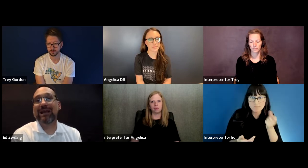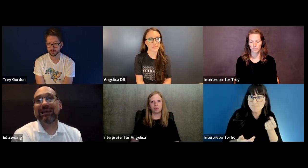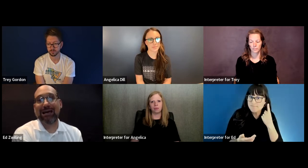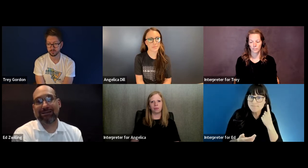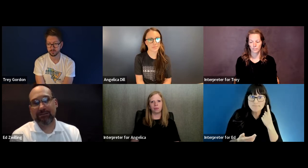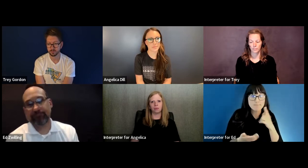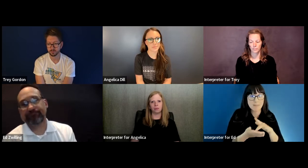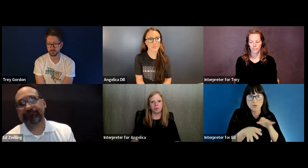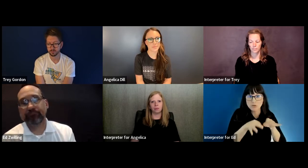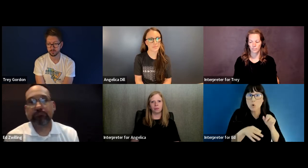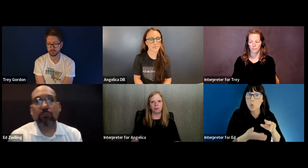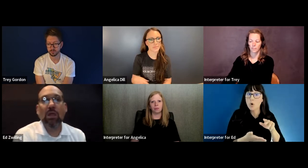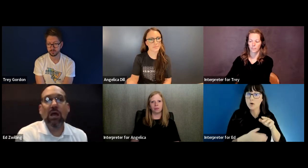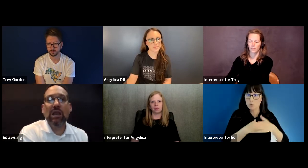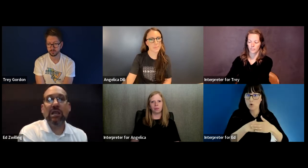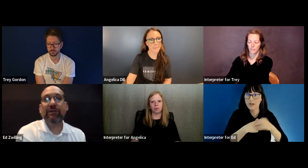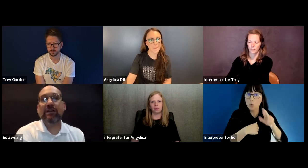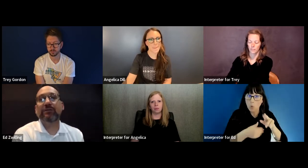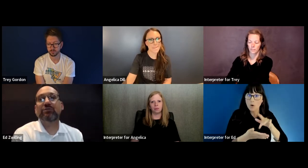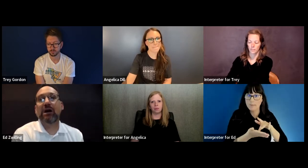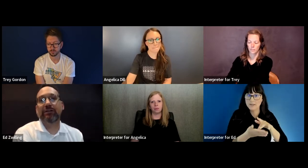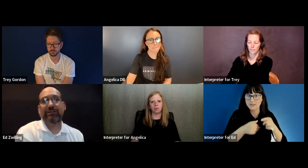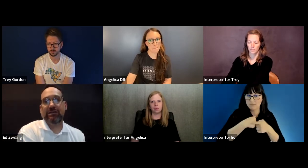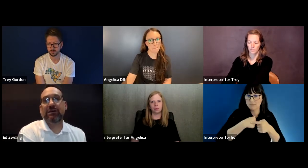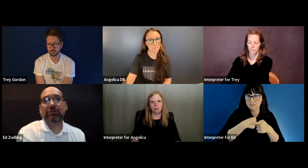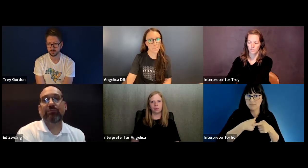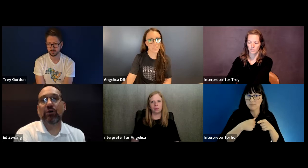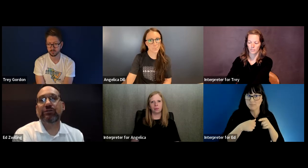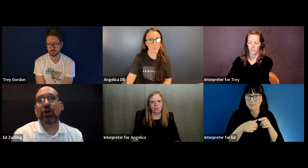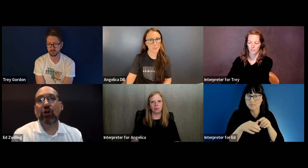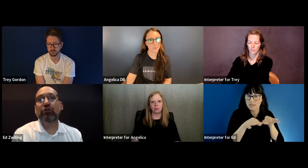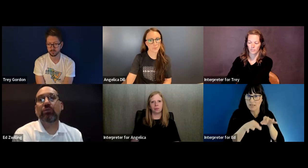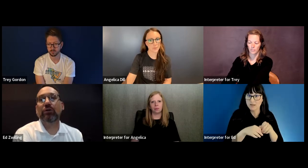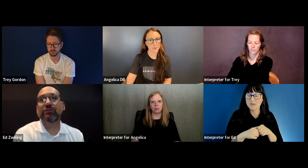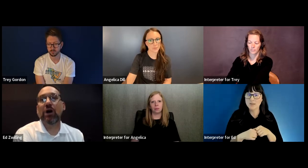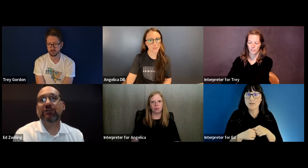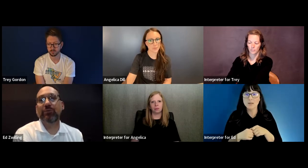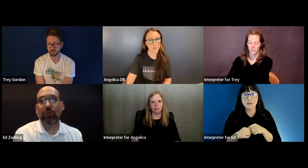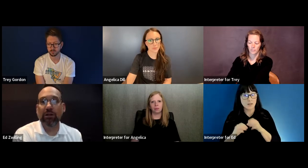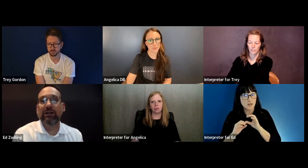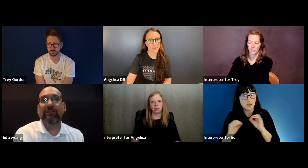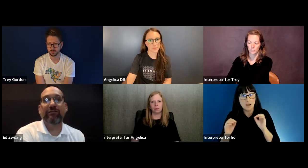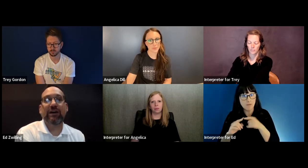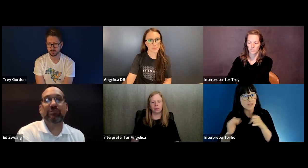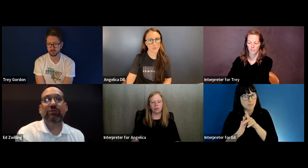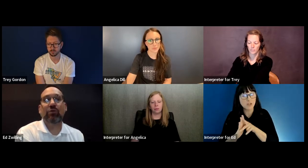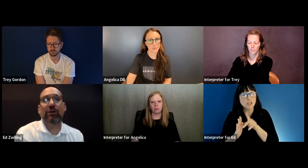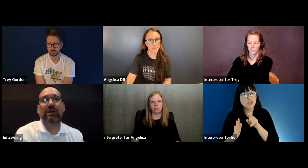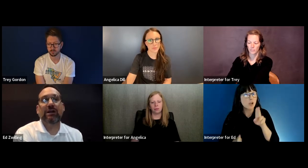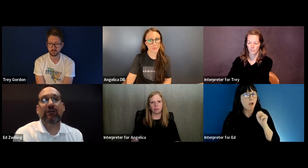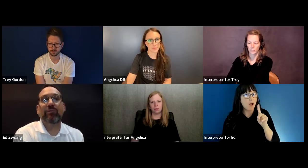guidelines nothing in this policy should pose an undue burden to hospital in the vast majority of